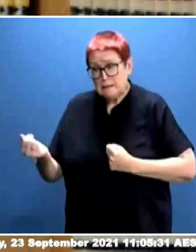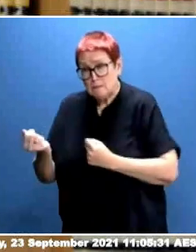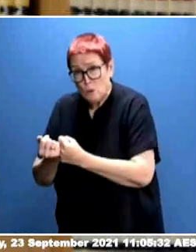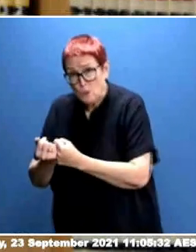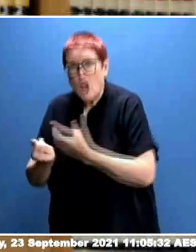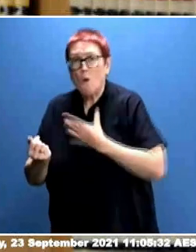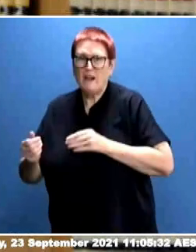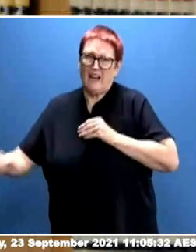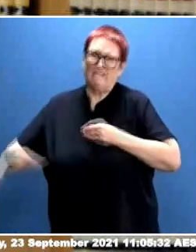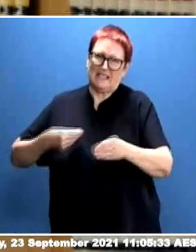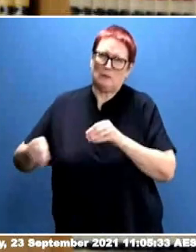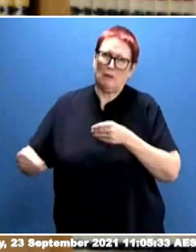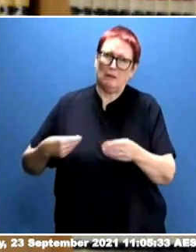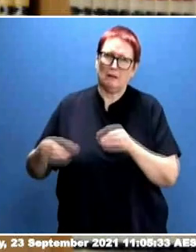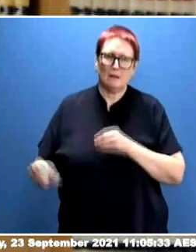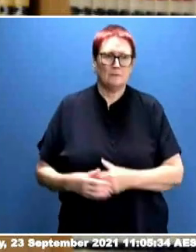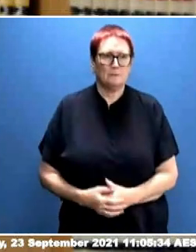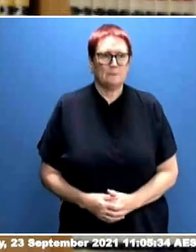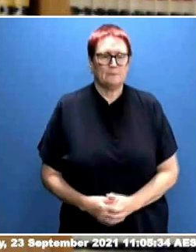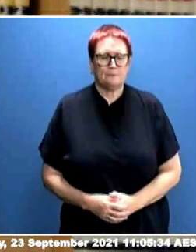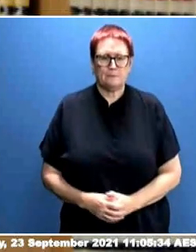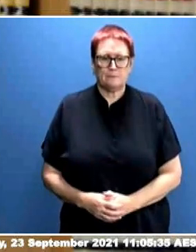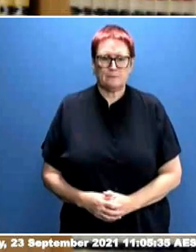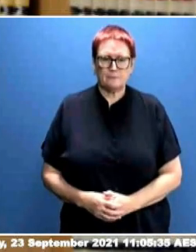And coming back to some of the issues that were discussed at some length yesterday,